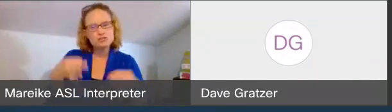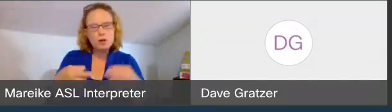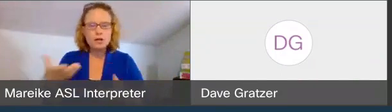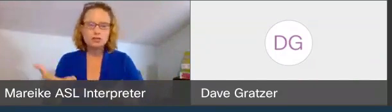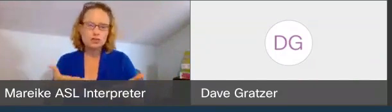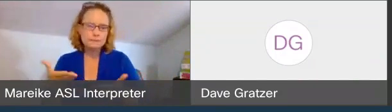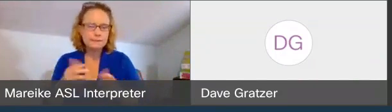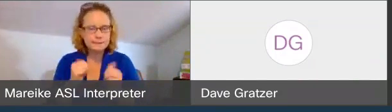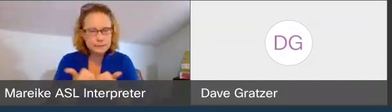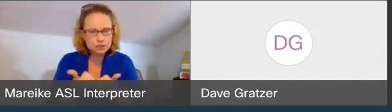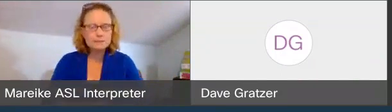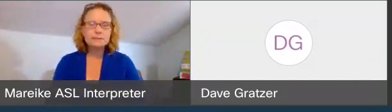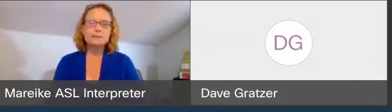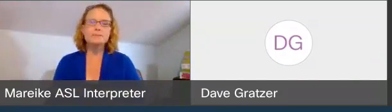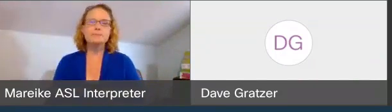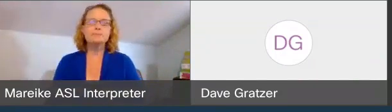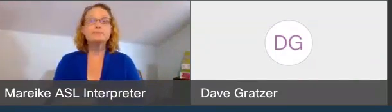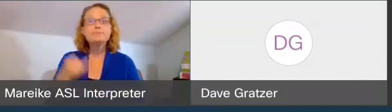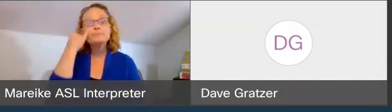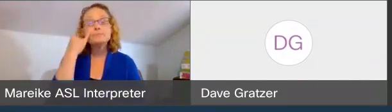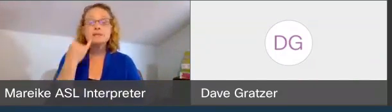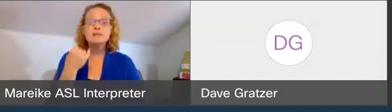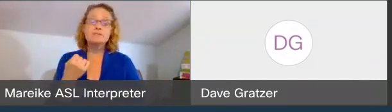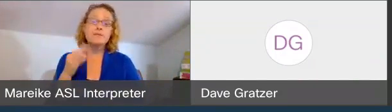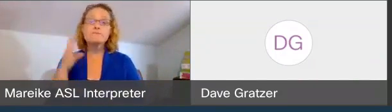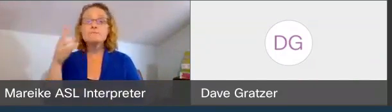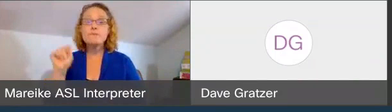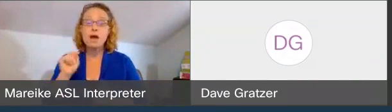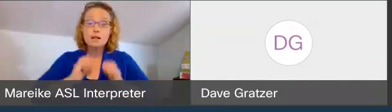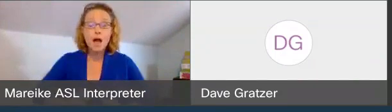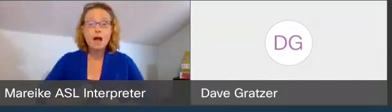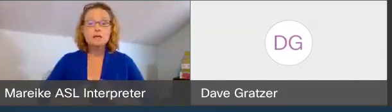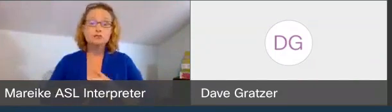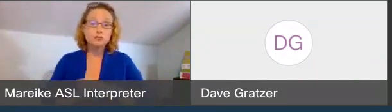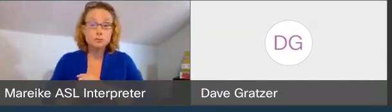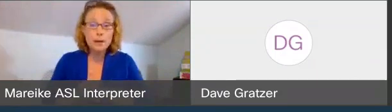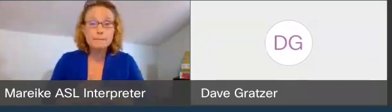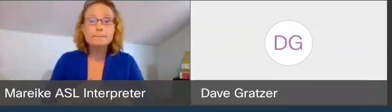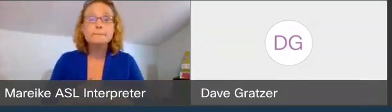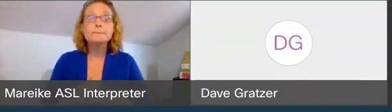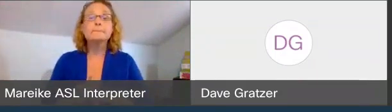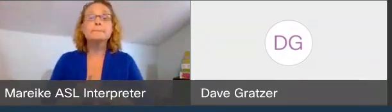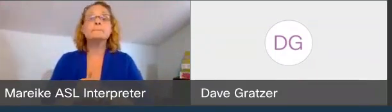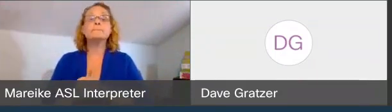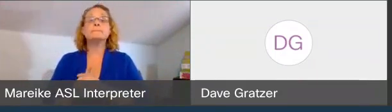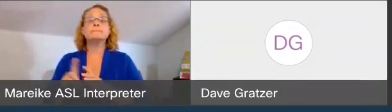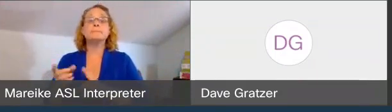agency. So if one of our fat clients shows up in the system in the pretrial system